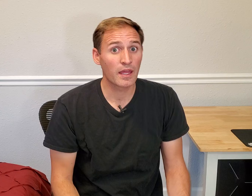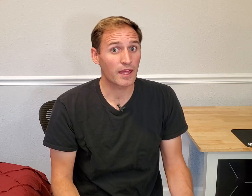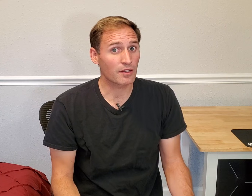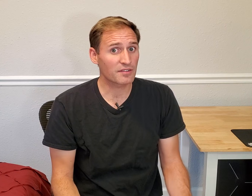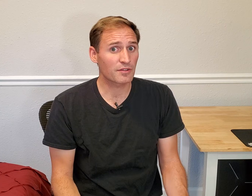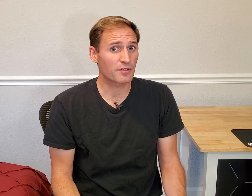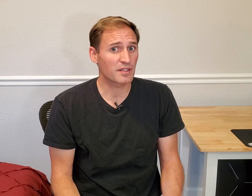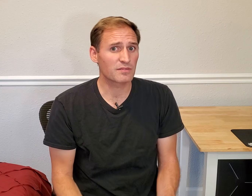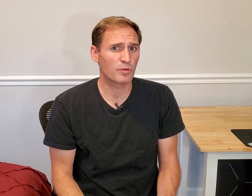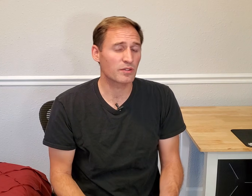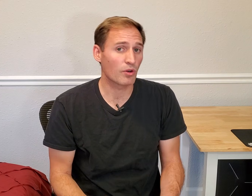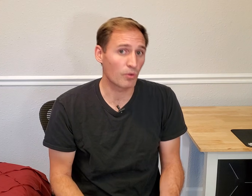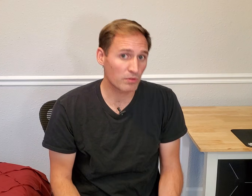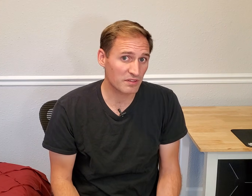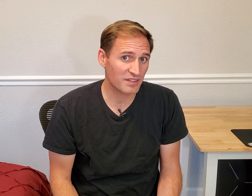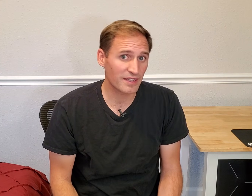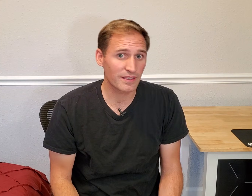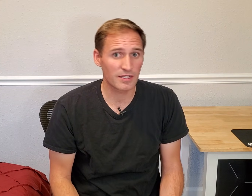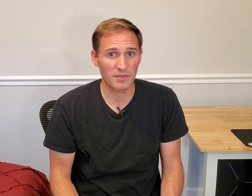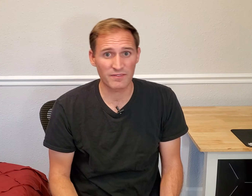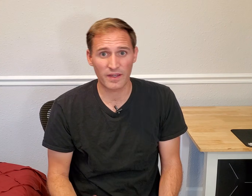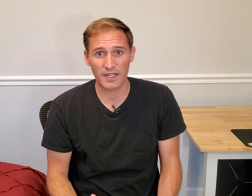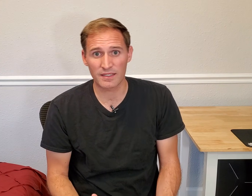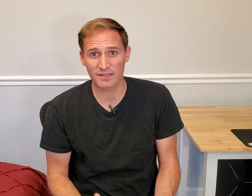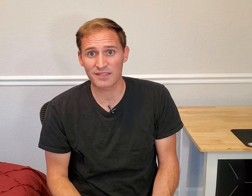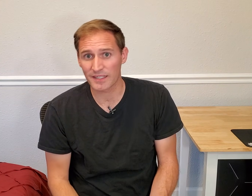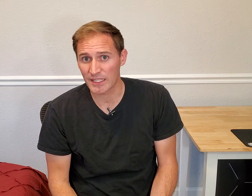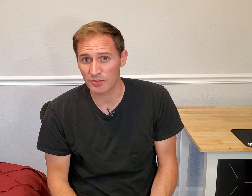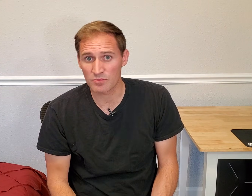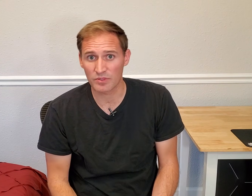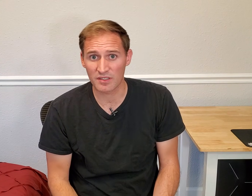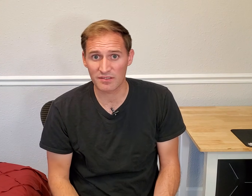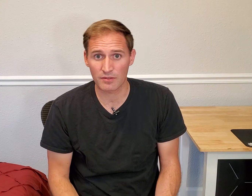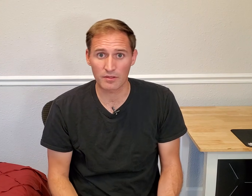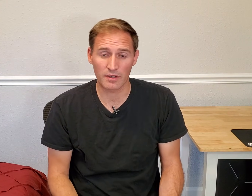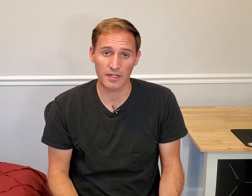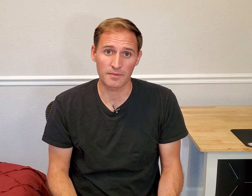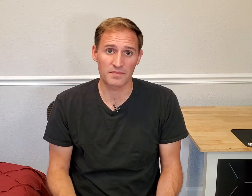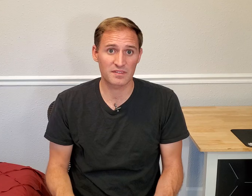also there is one older sign that you may find in sign language books or some